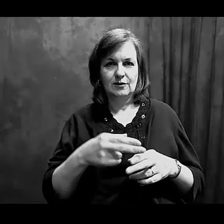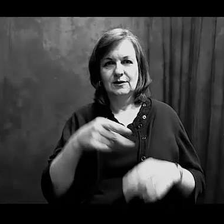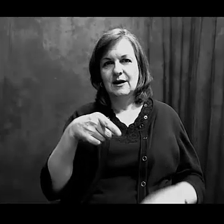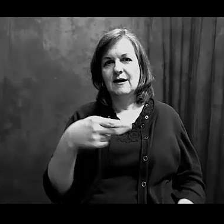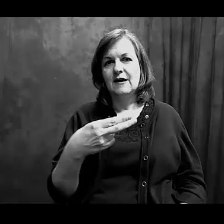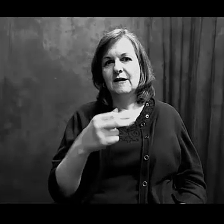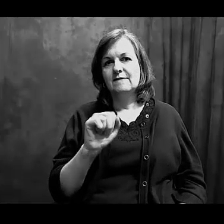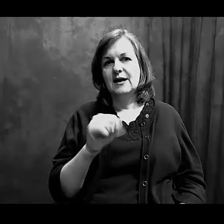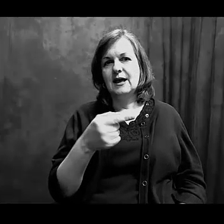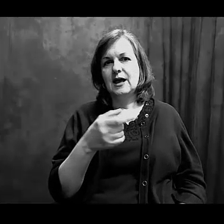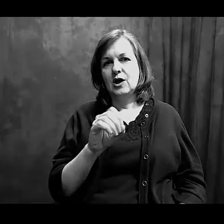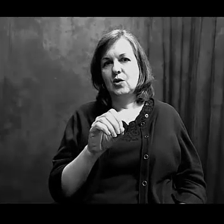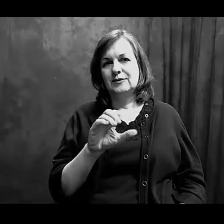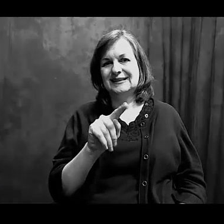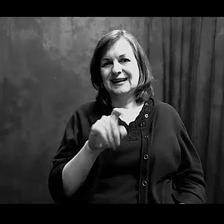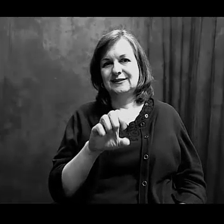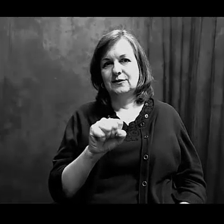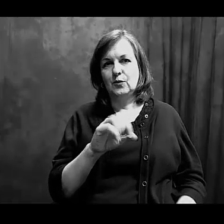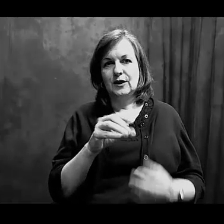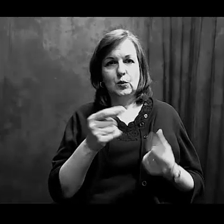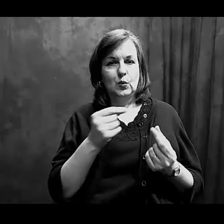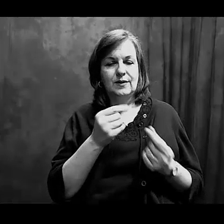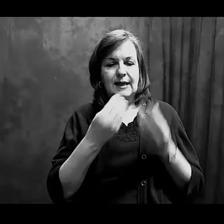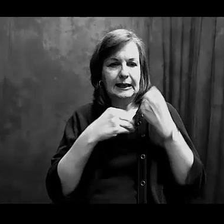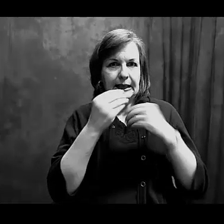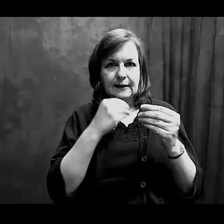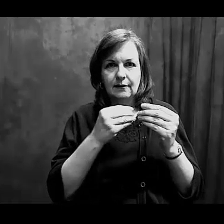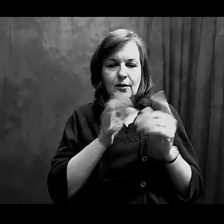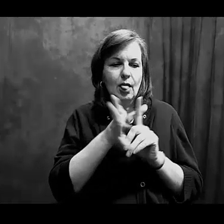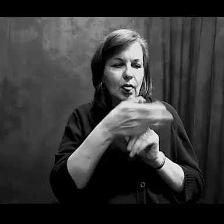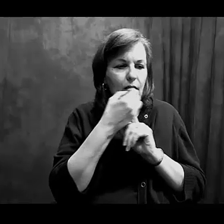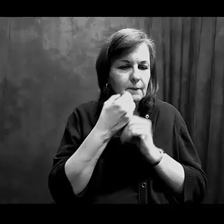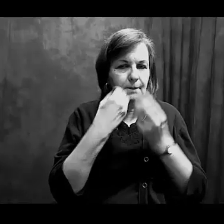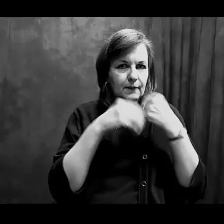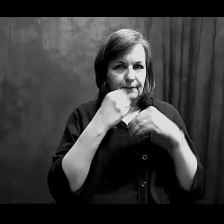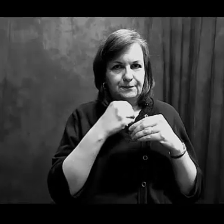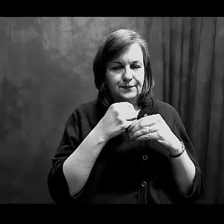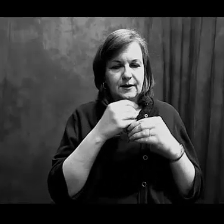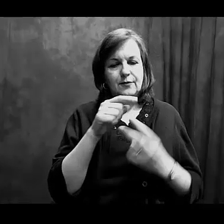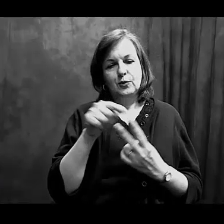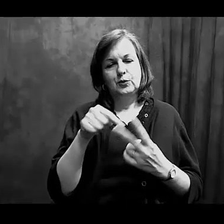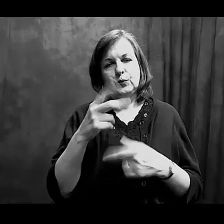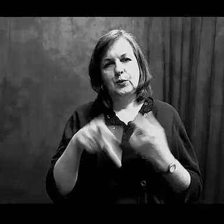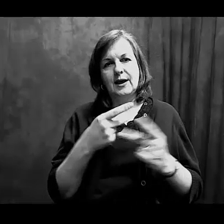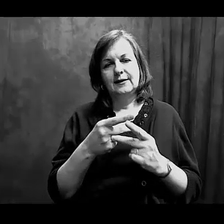these are just going to ingest / engulf anything bad